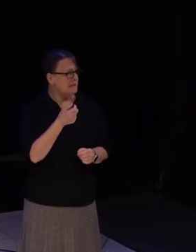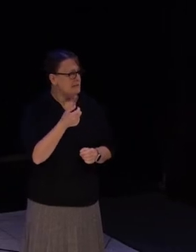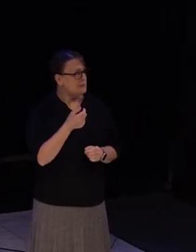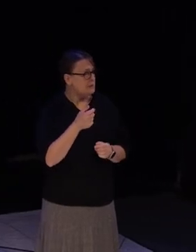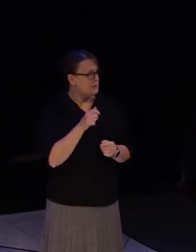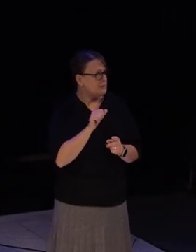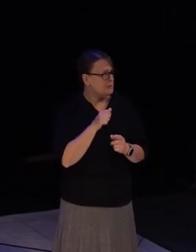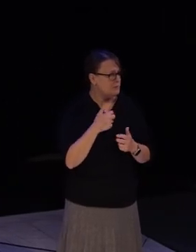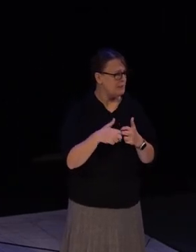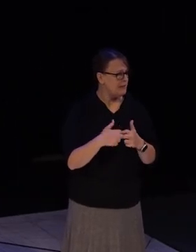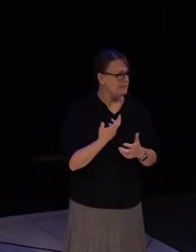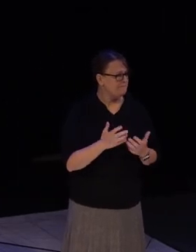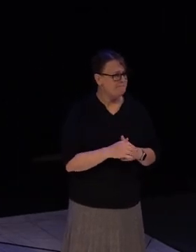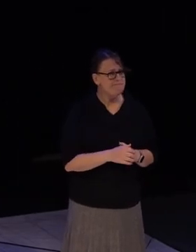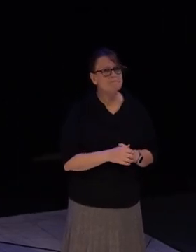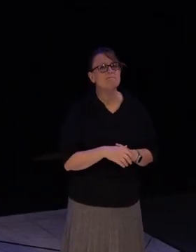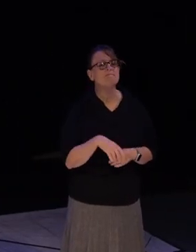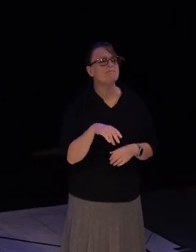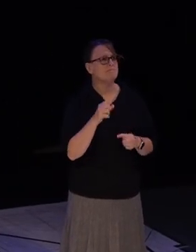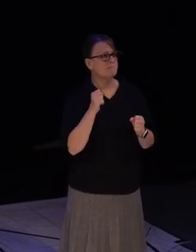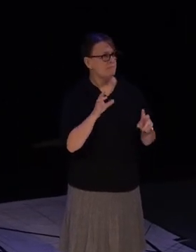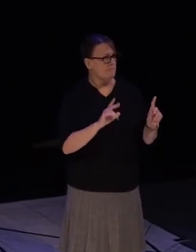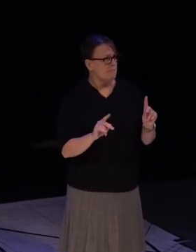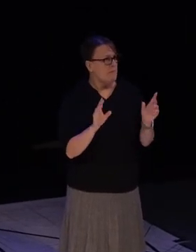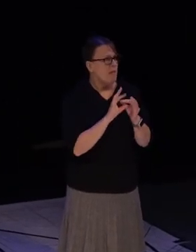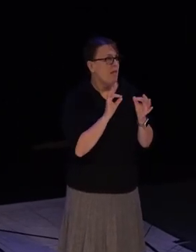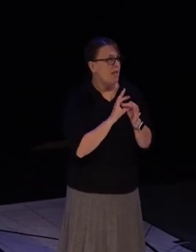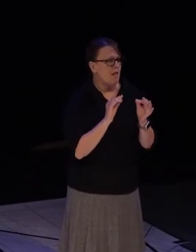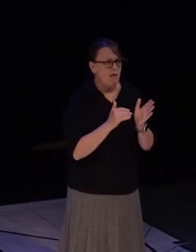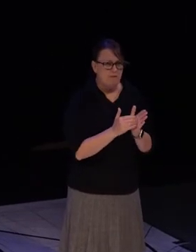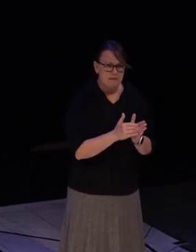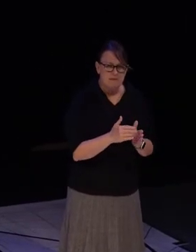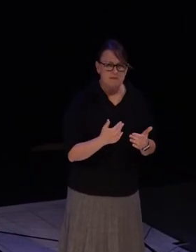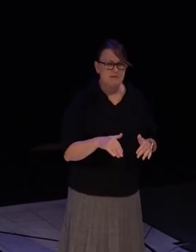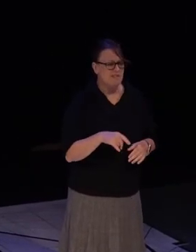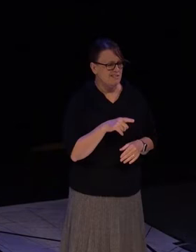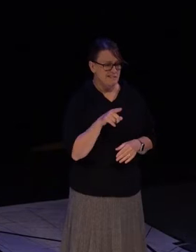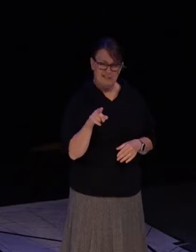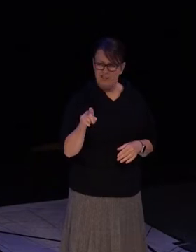Now, I get this comment all the time. "You don't look blind."